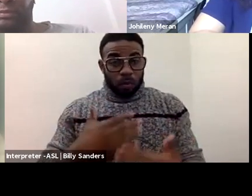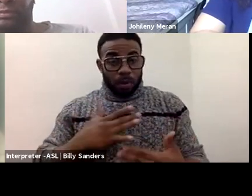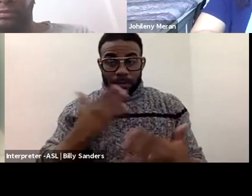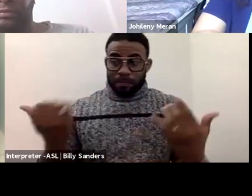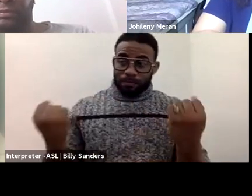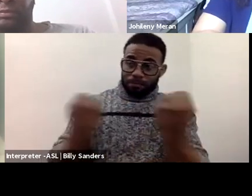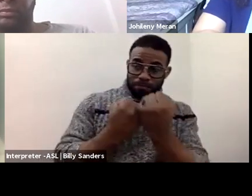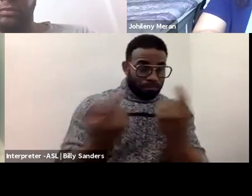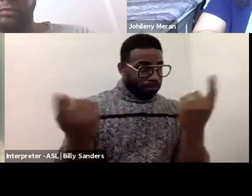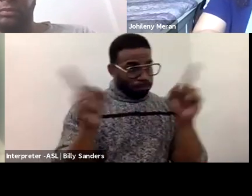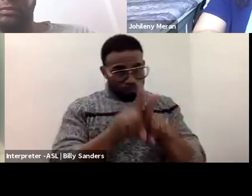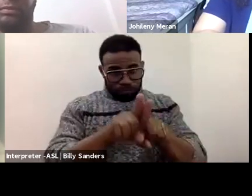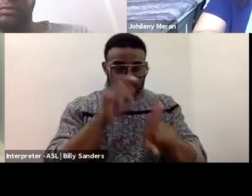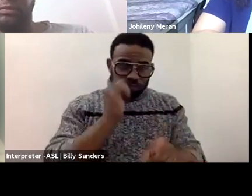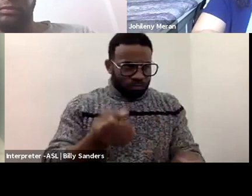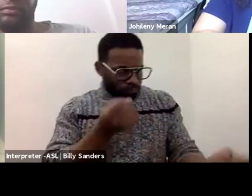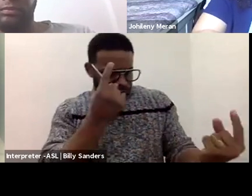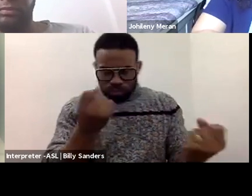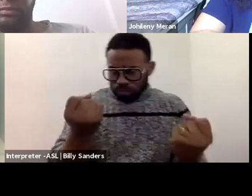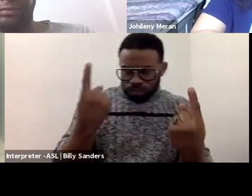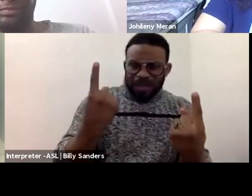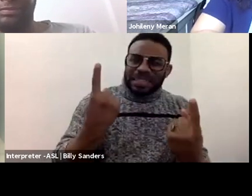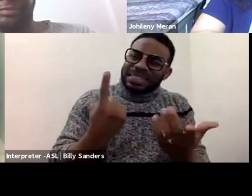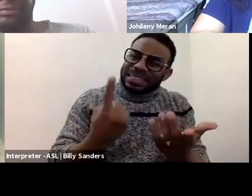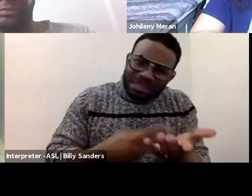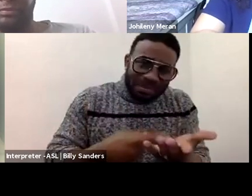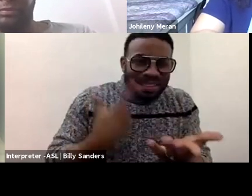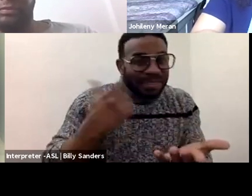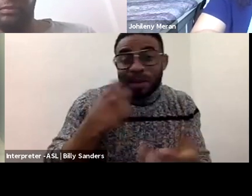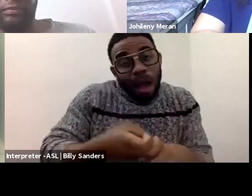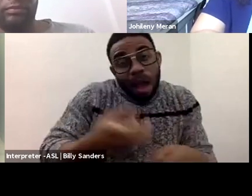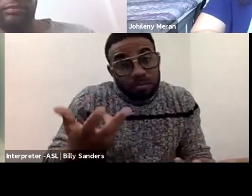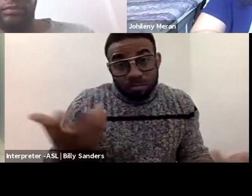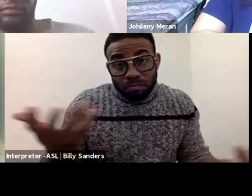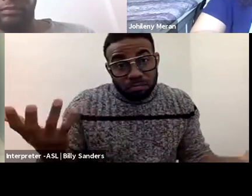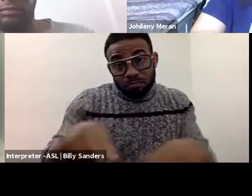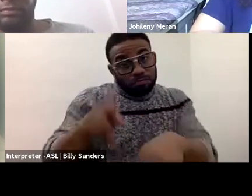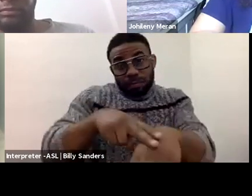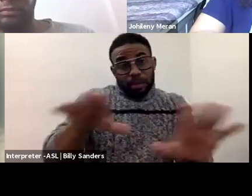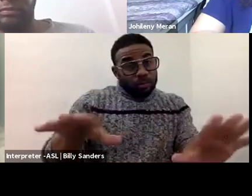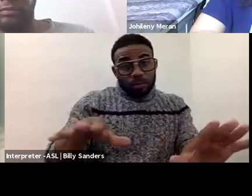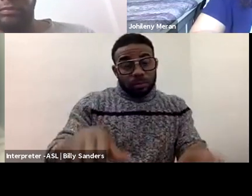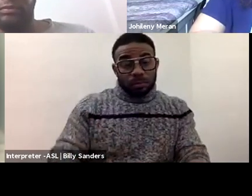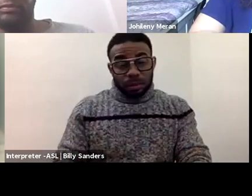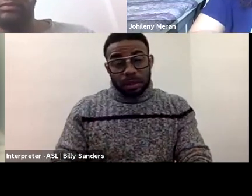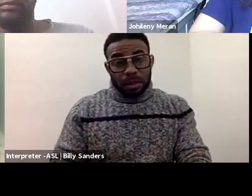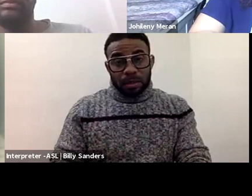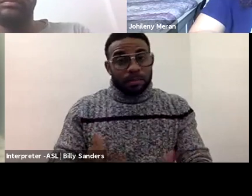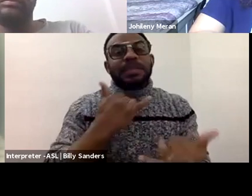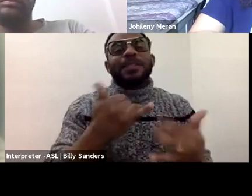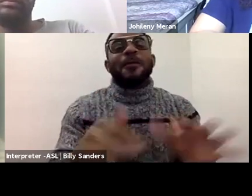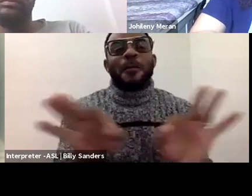day-to-day and understand that sometimes it is just going to be hard is worth it and can